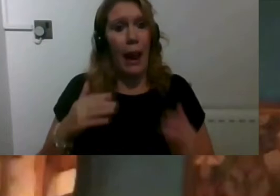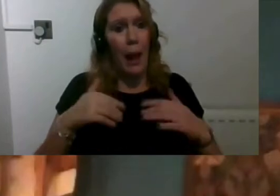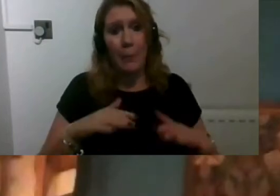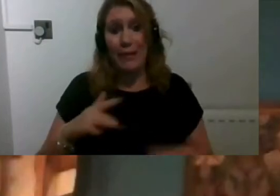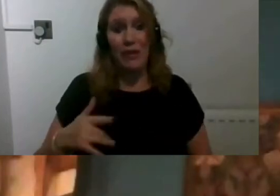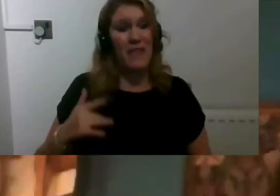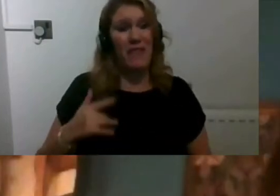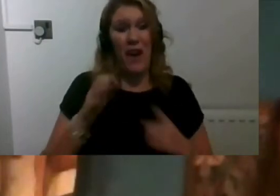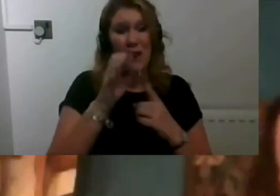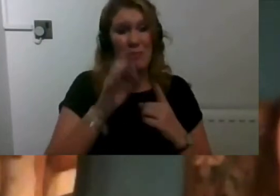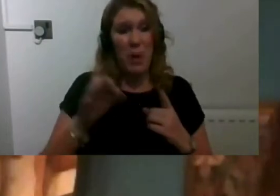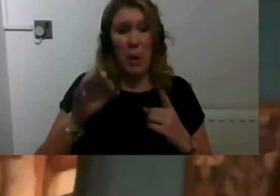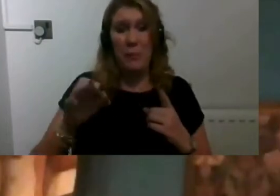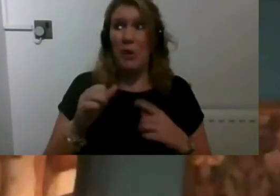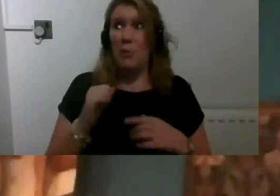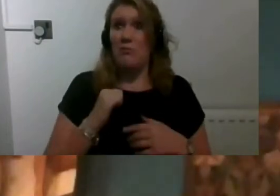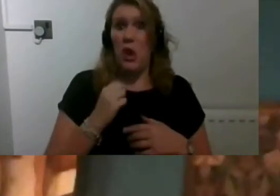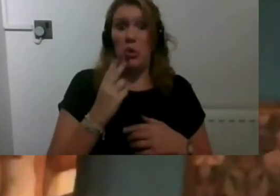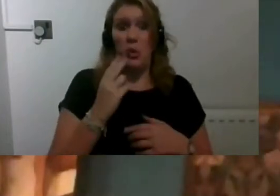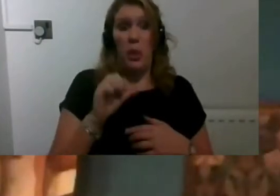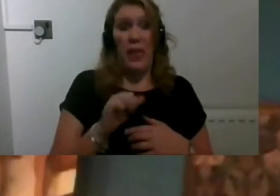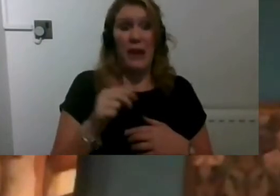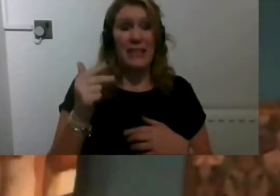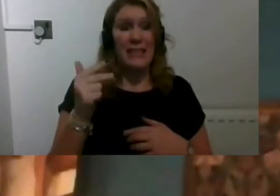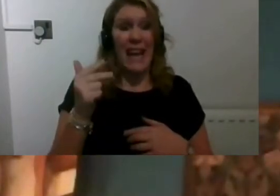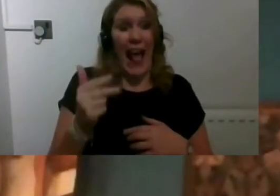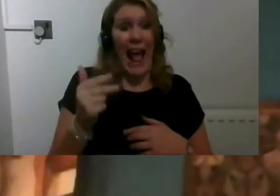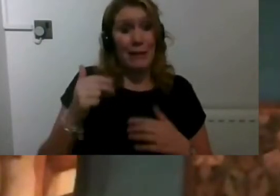2008, cut my teeth at Survivors really,